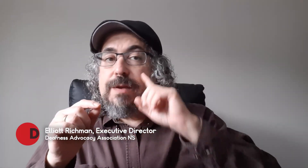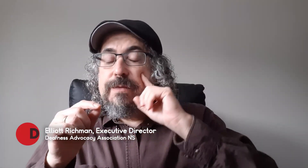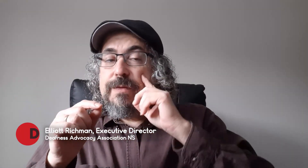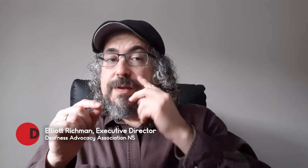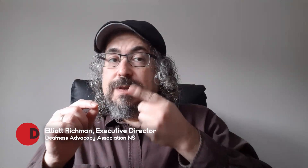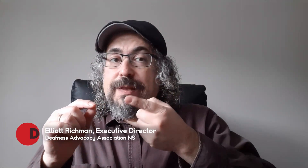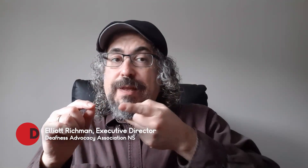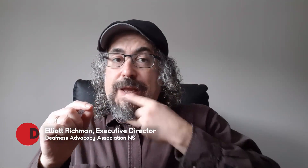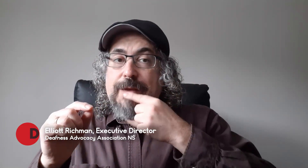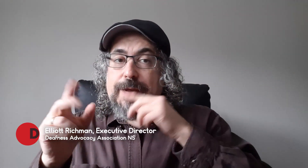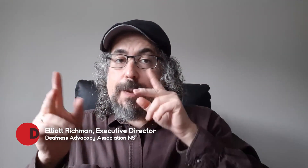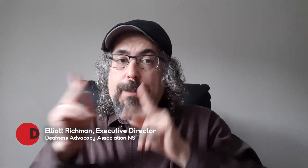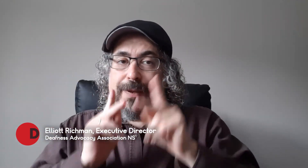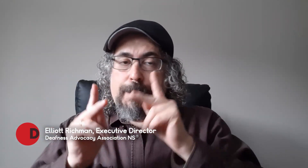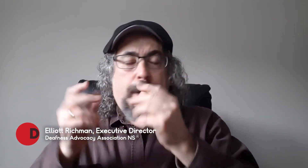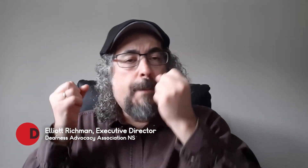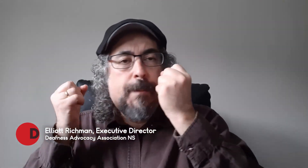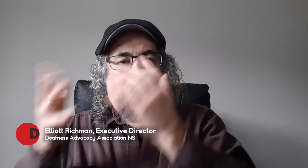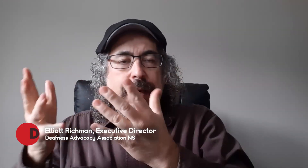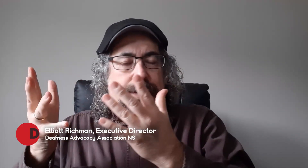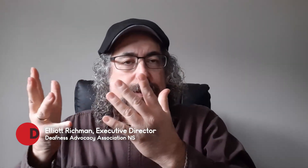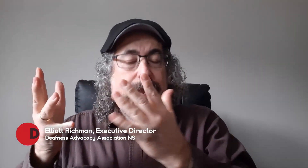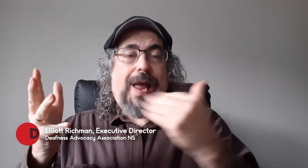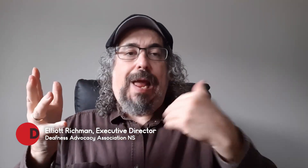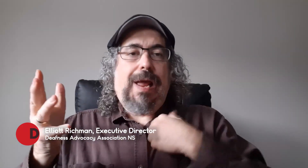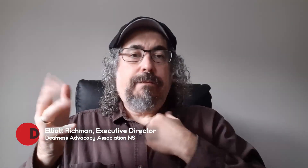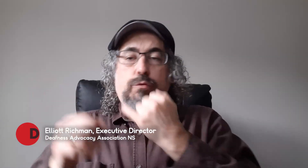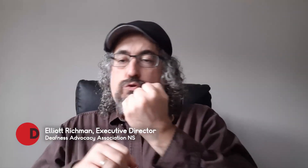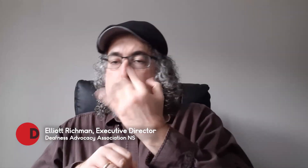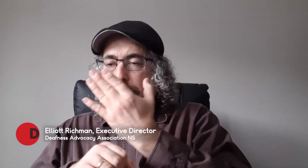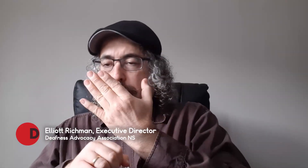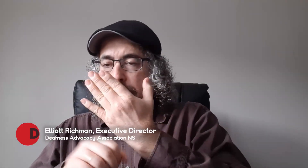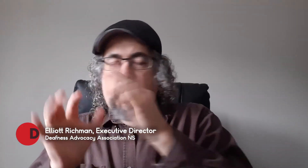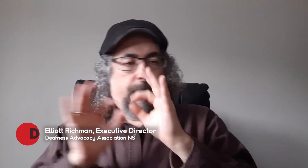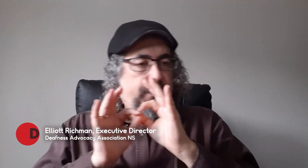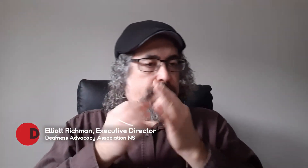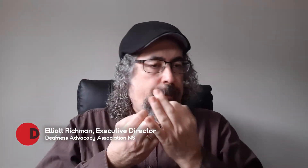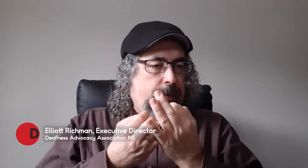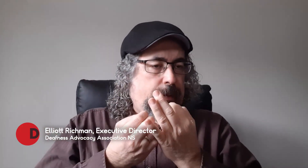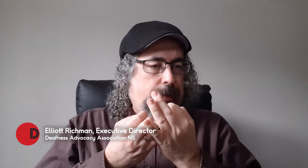Many people (both Deaf and hearing) are really busy with their jobs